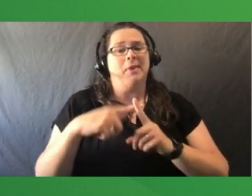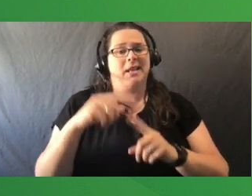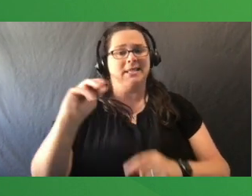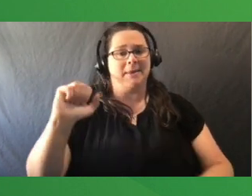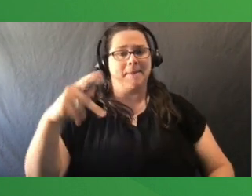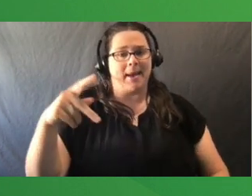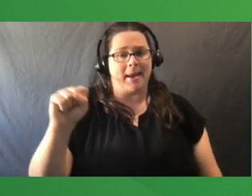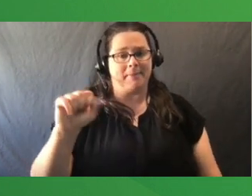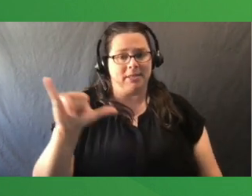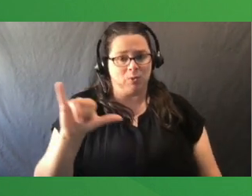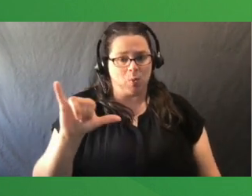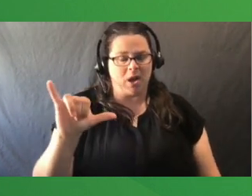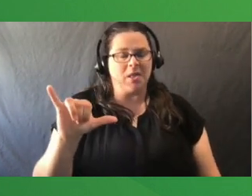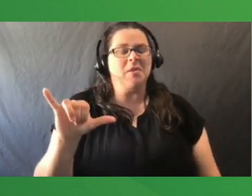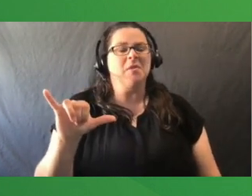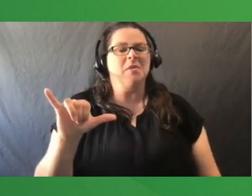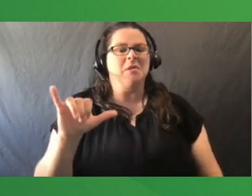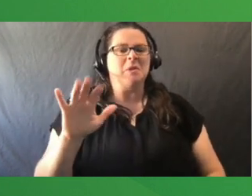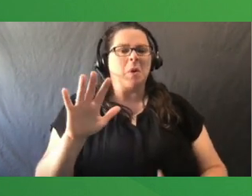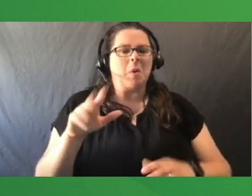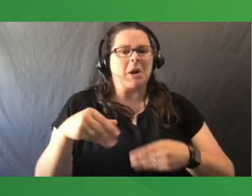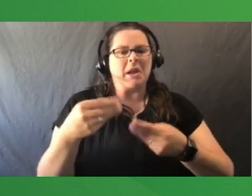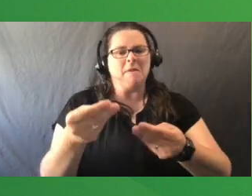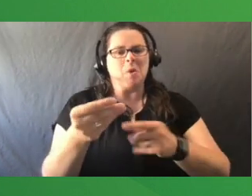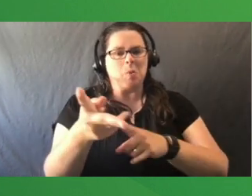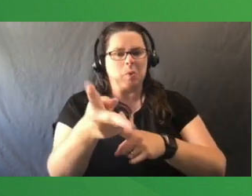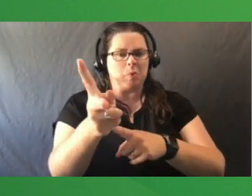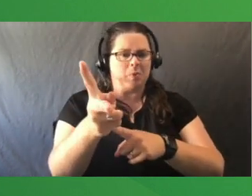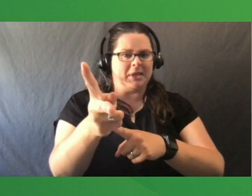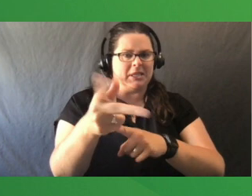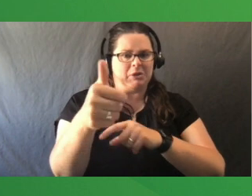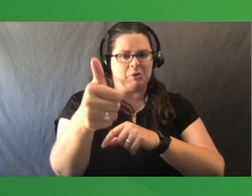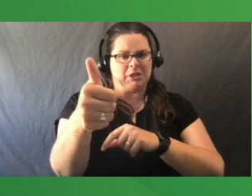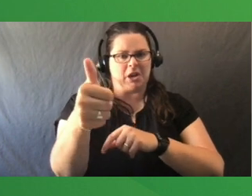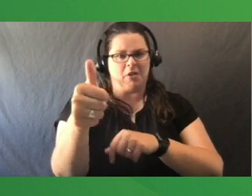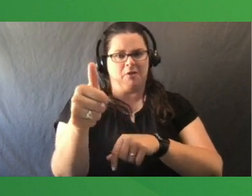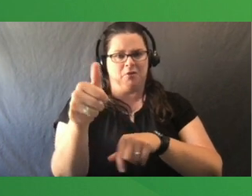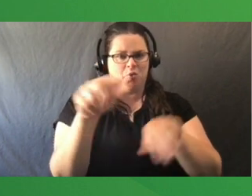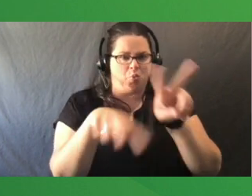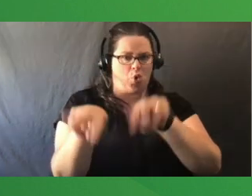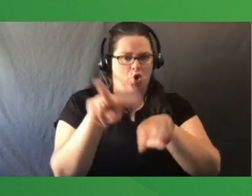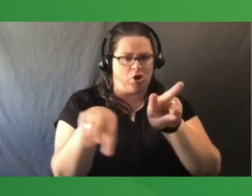So we're gonna give you two minutes to look at all of that.